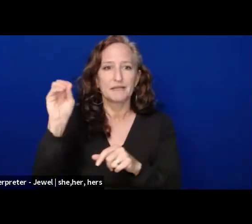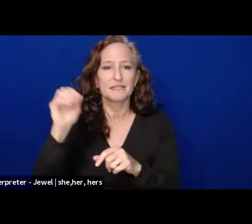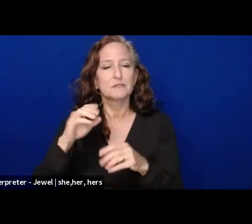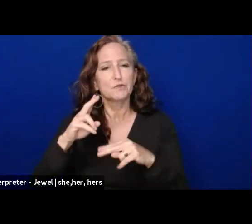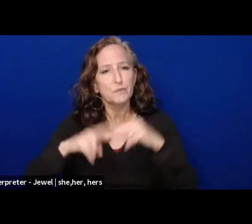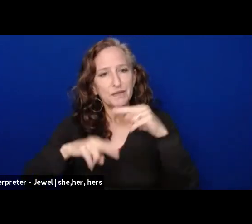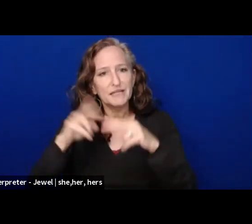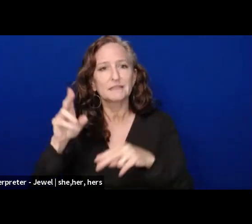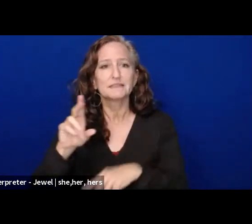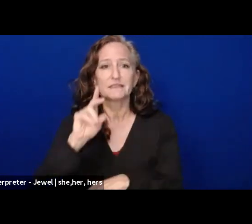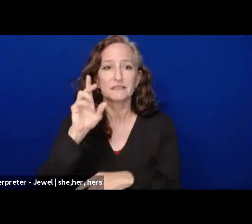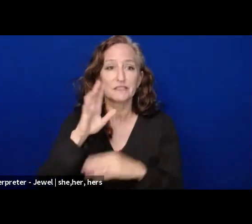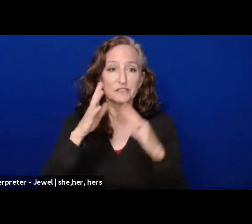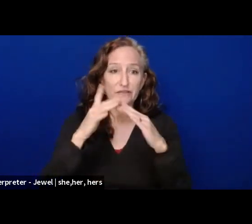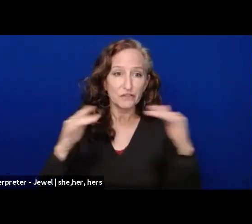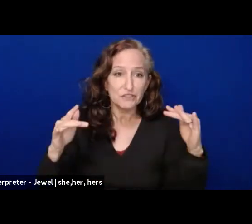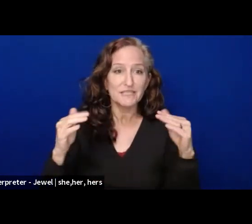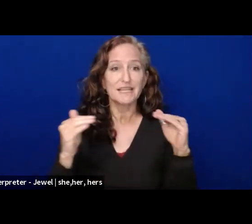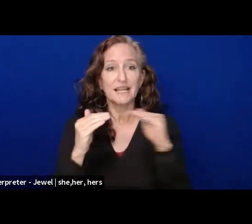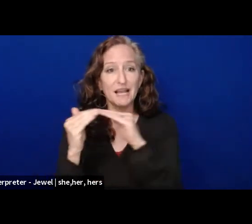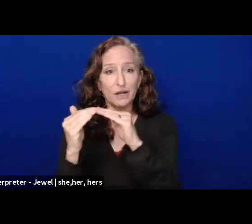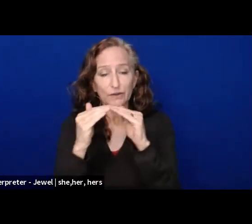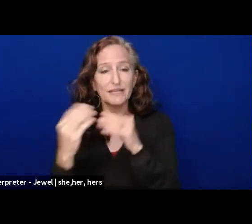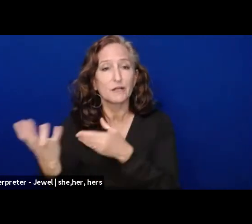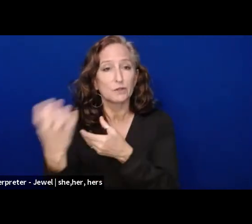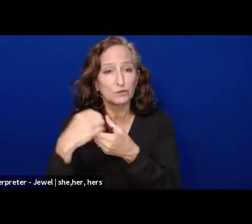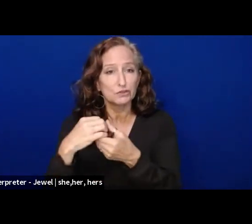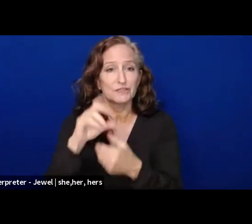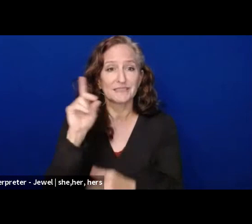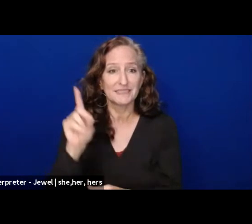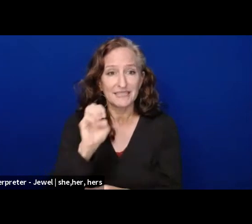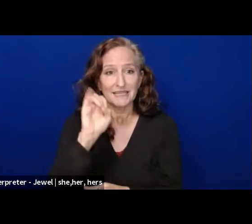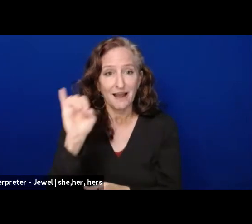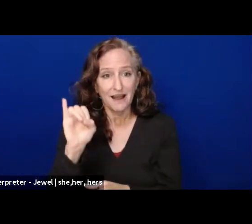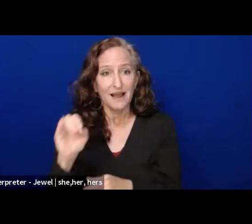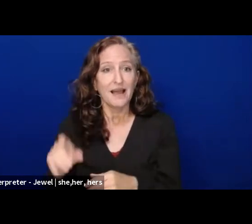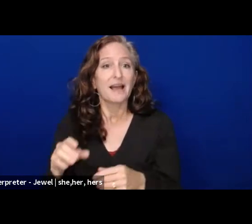particularly in building allyship across teams and leadership across the company.